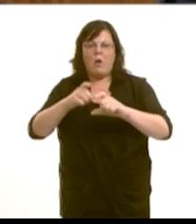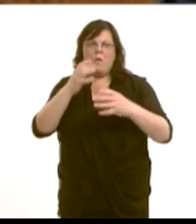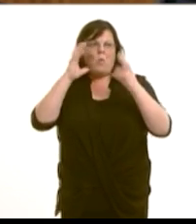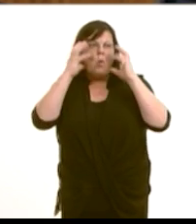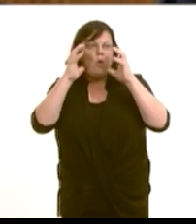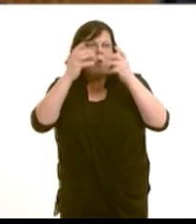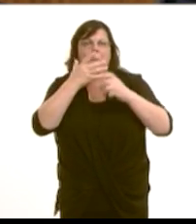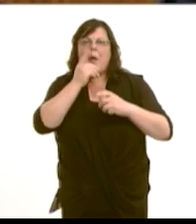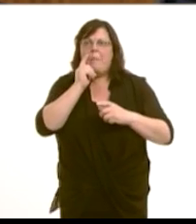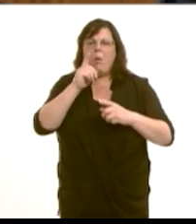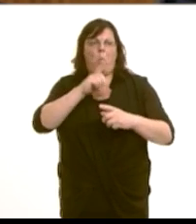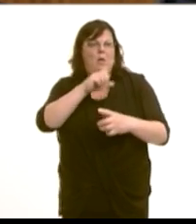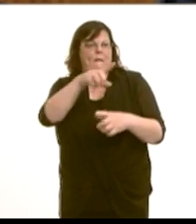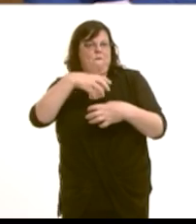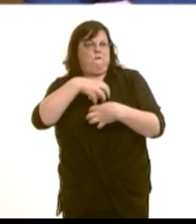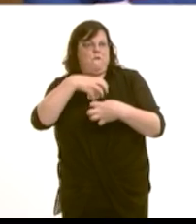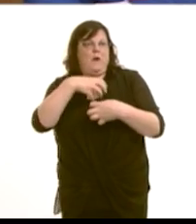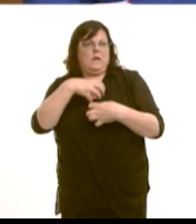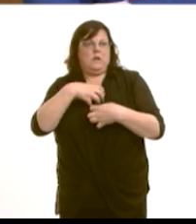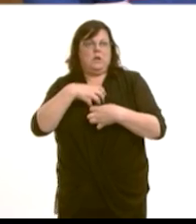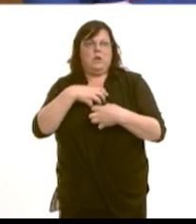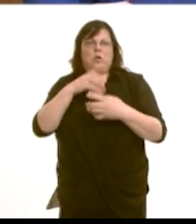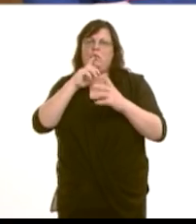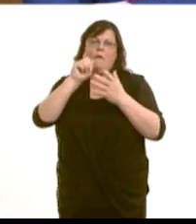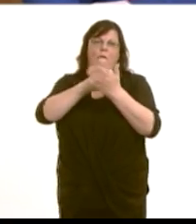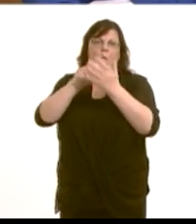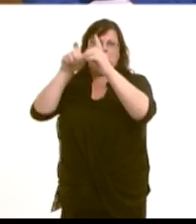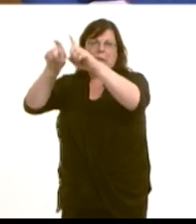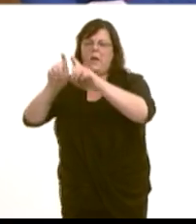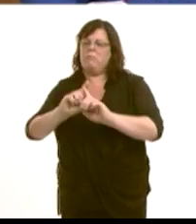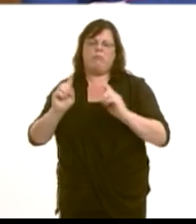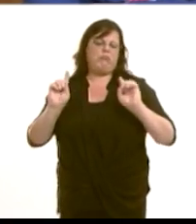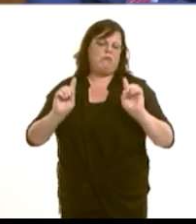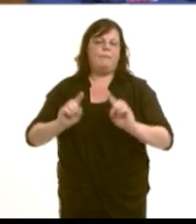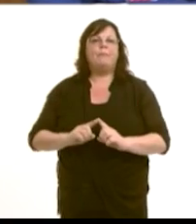because you are scaring them into voting one way.í Carwyn Jones: On 14 June: Carwyn Jones: ëCampaigners for a Leave vote